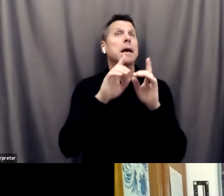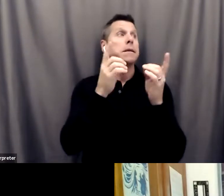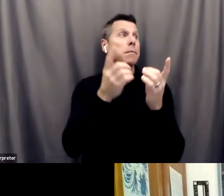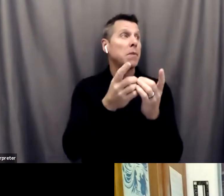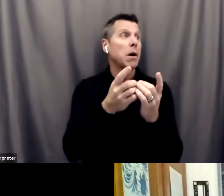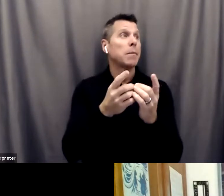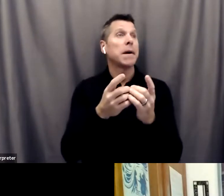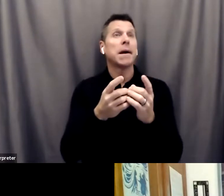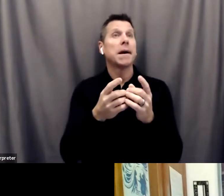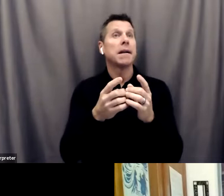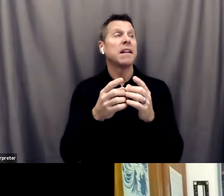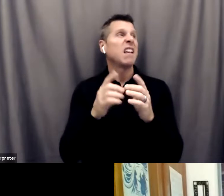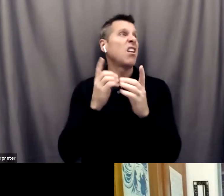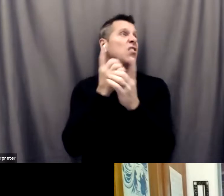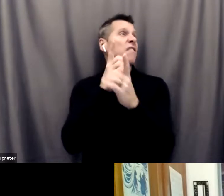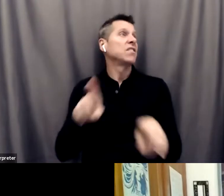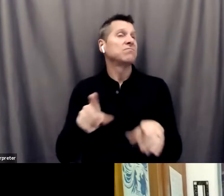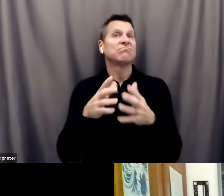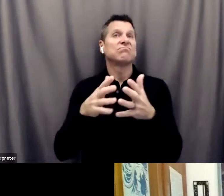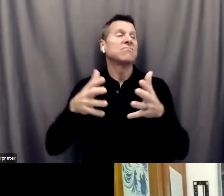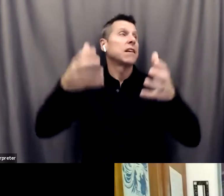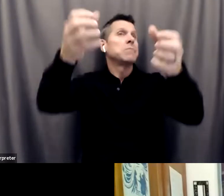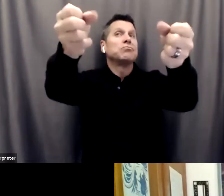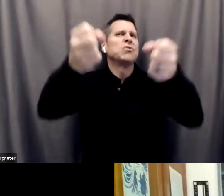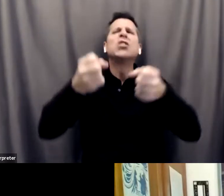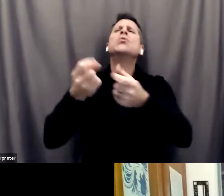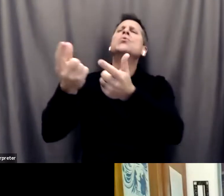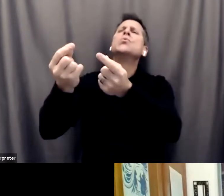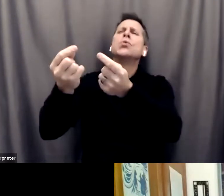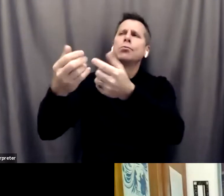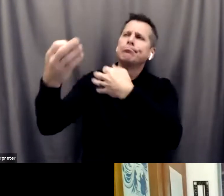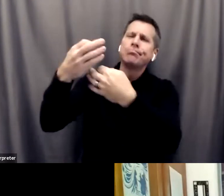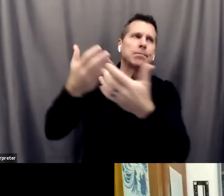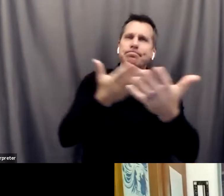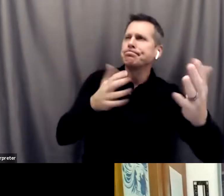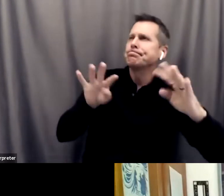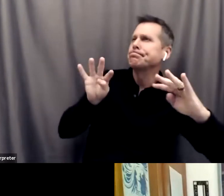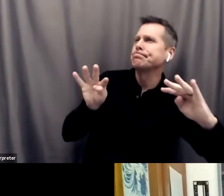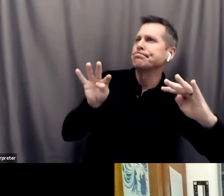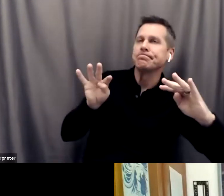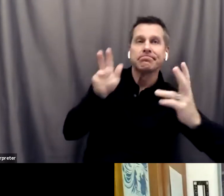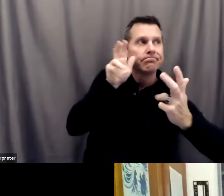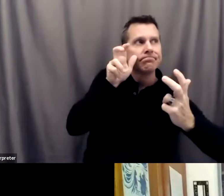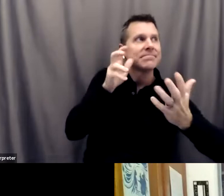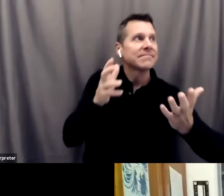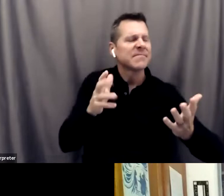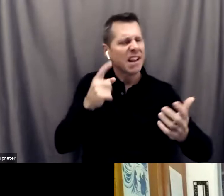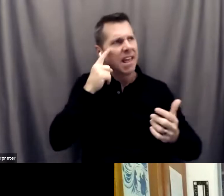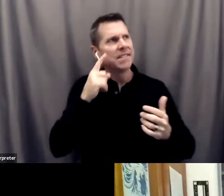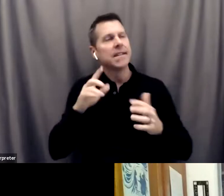in our division and share what they're doing. And I think that's something that we need to do as a whole, or the whole campus.